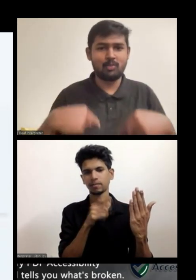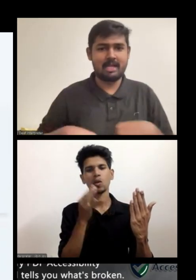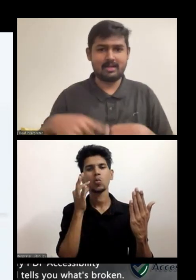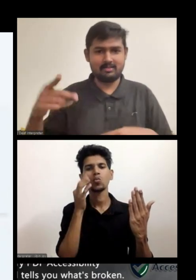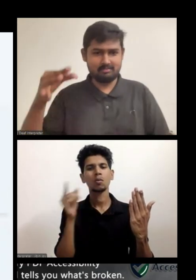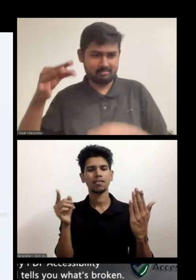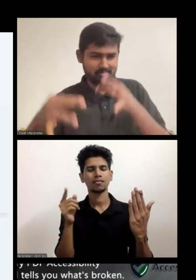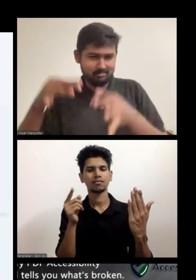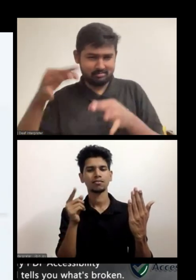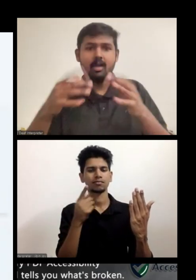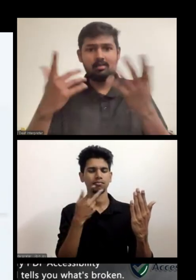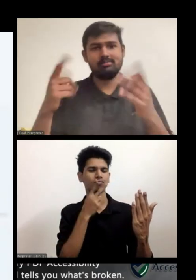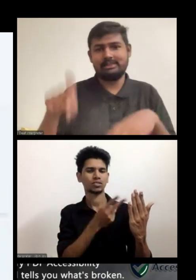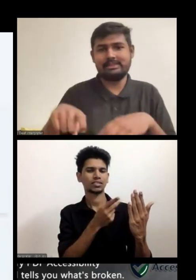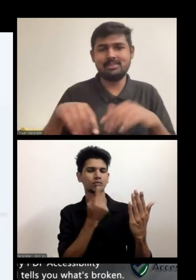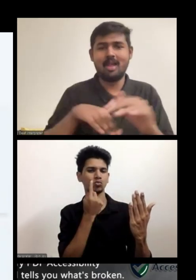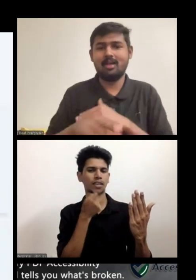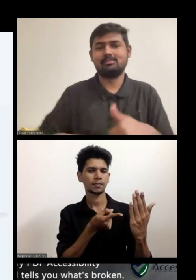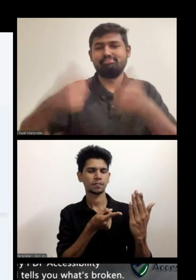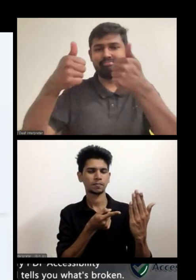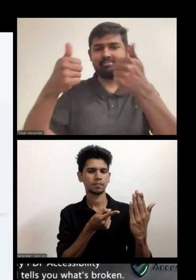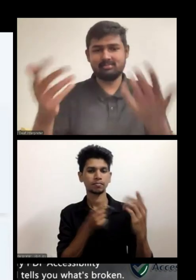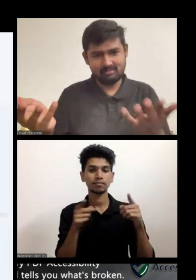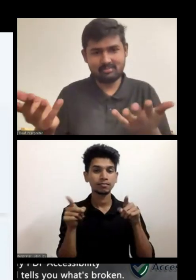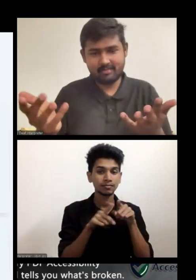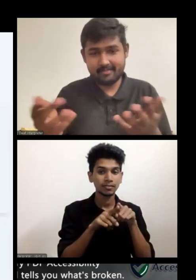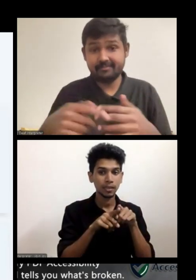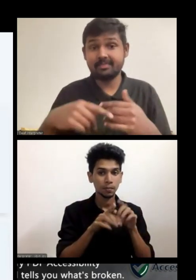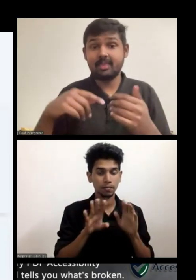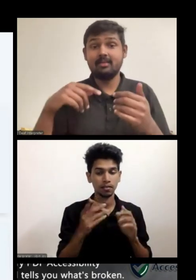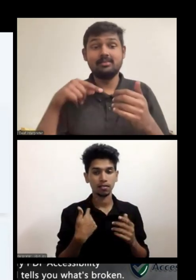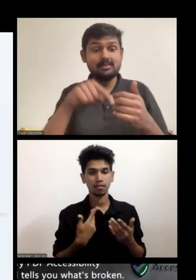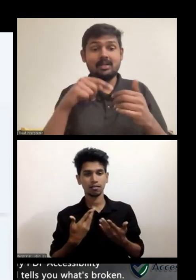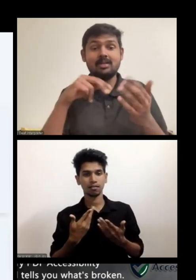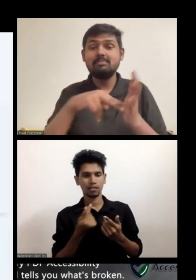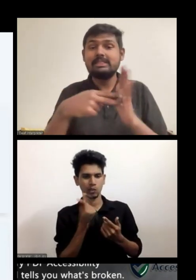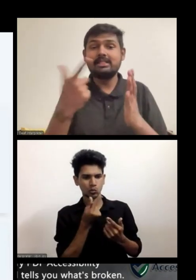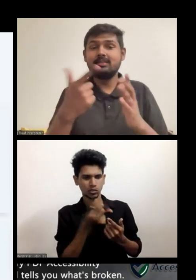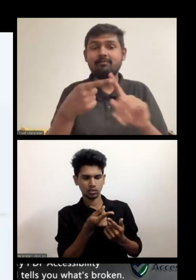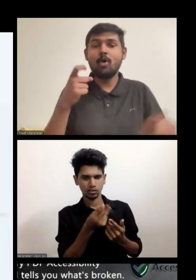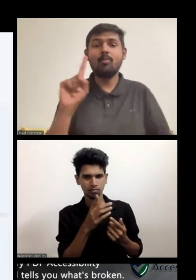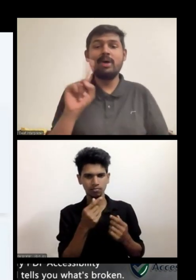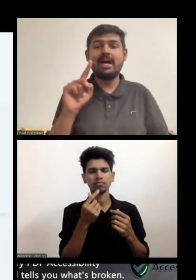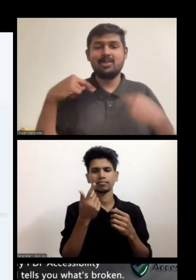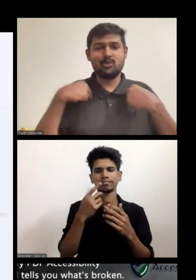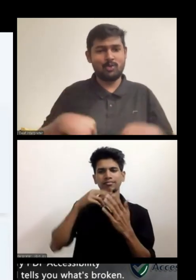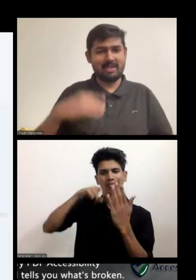Similarly when you are used when the usability has to be checked with the screen readers whether it is announcing correct or not.